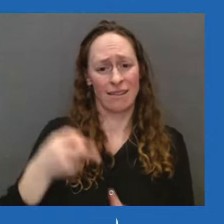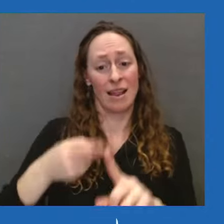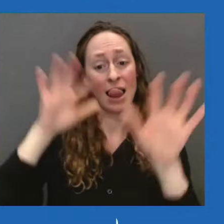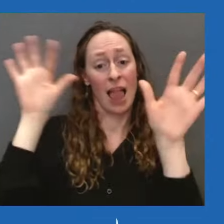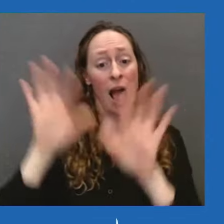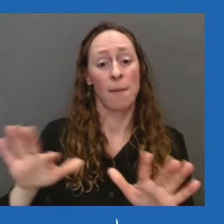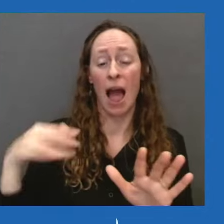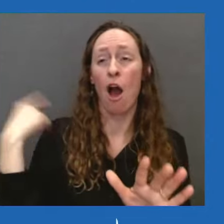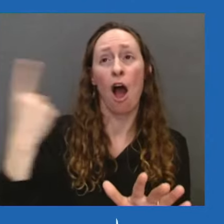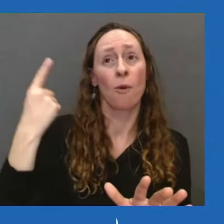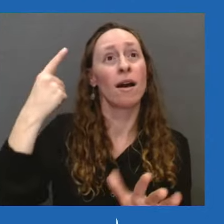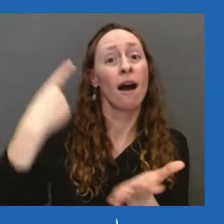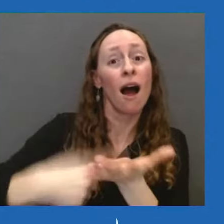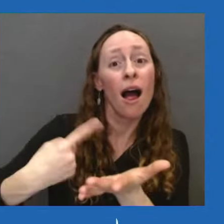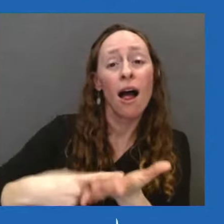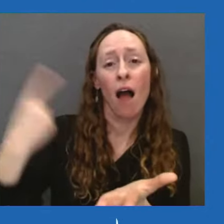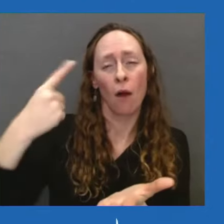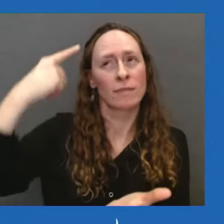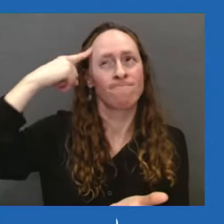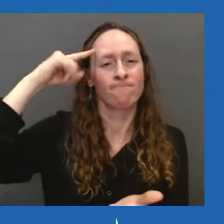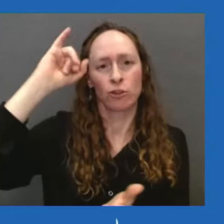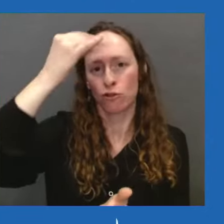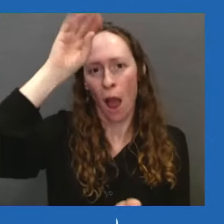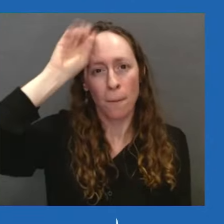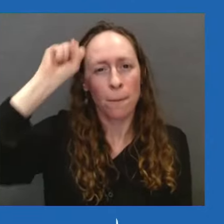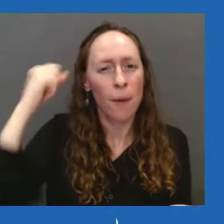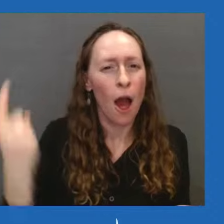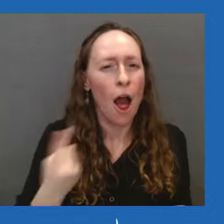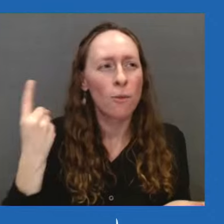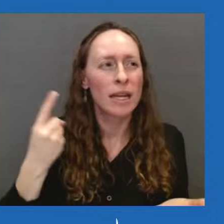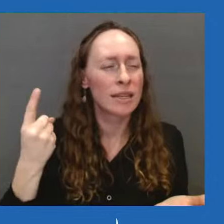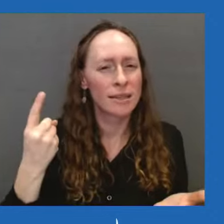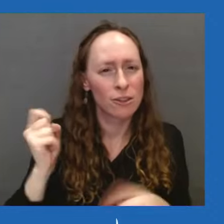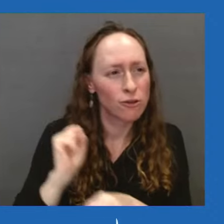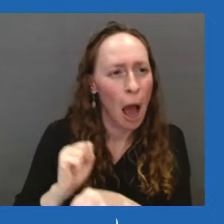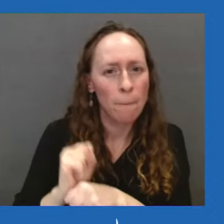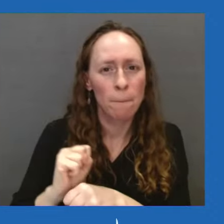Vestas is -- is investing $40 million to expand fa- --